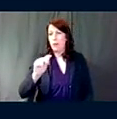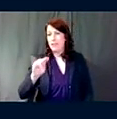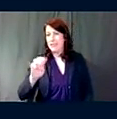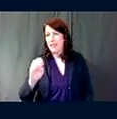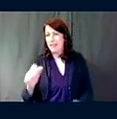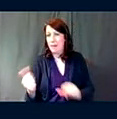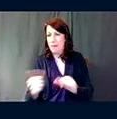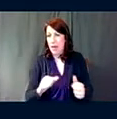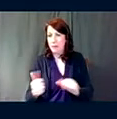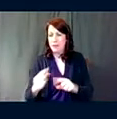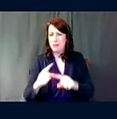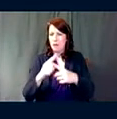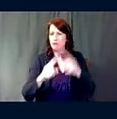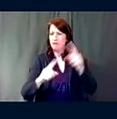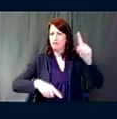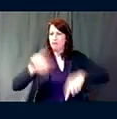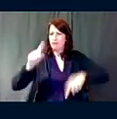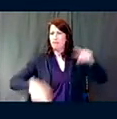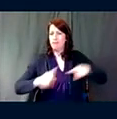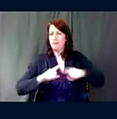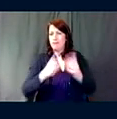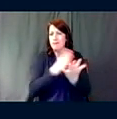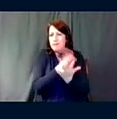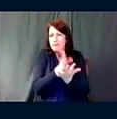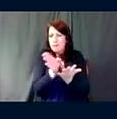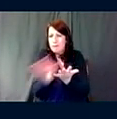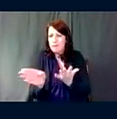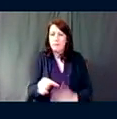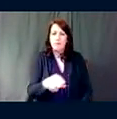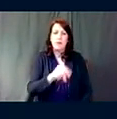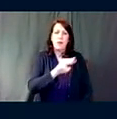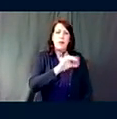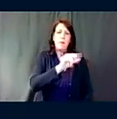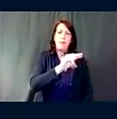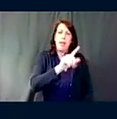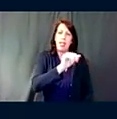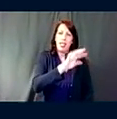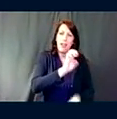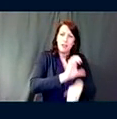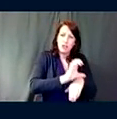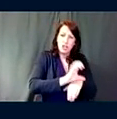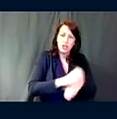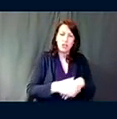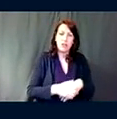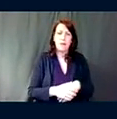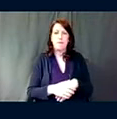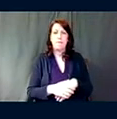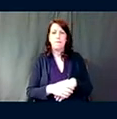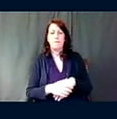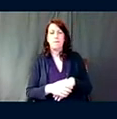BAPTIST, REGULAR BAPTIST, PRIMITIVE BAPTIST, OTHER DENOMINATIONS AS WELL, MAIN LINE